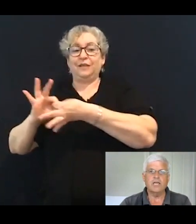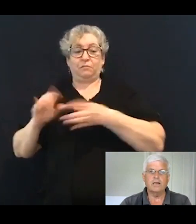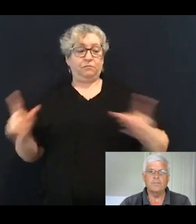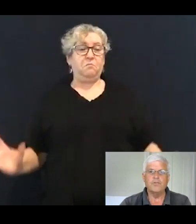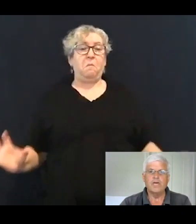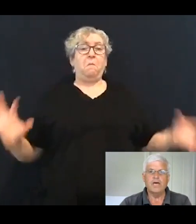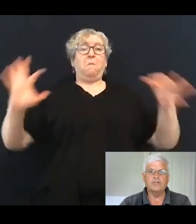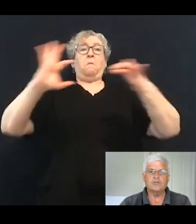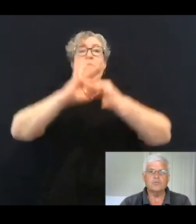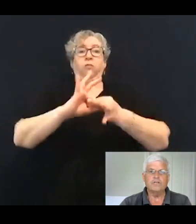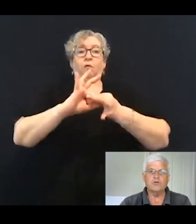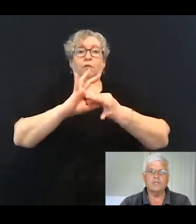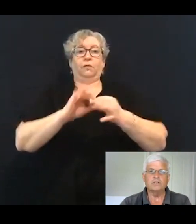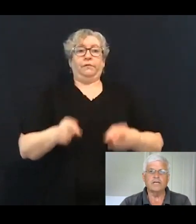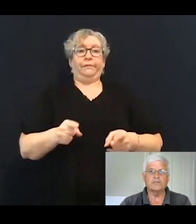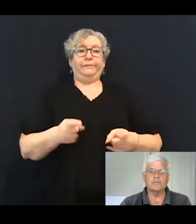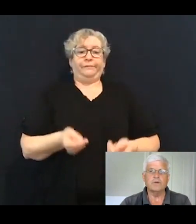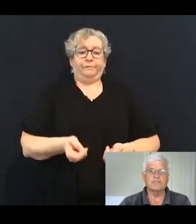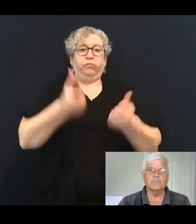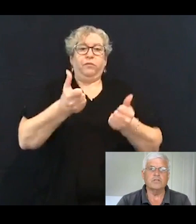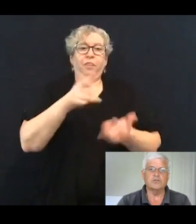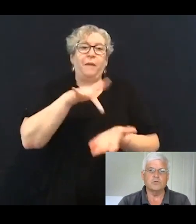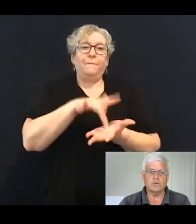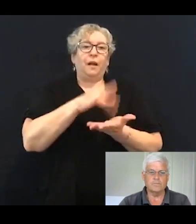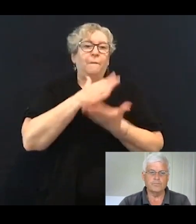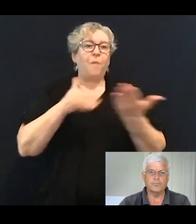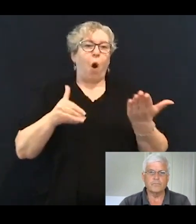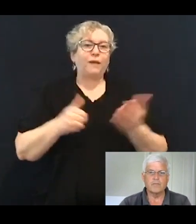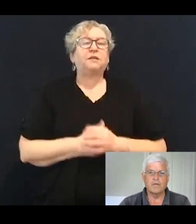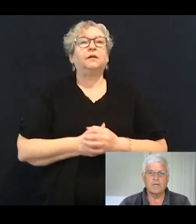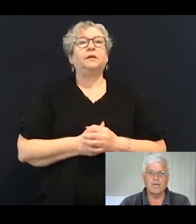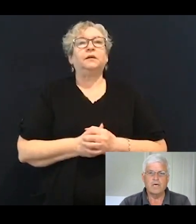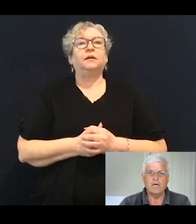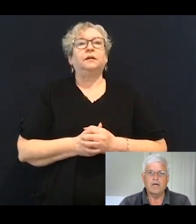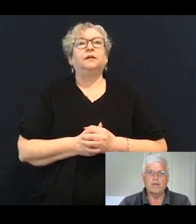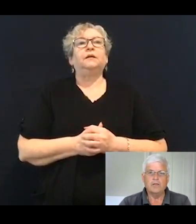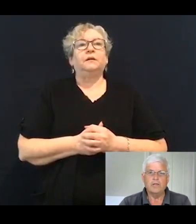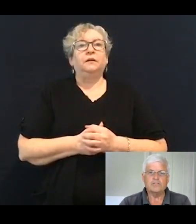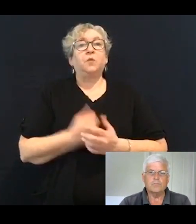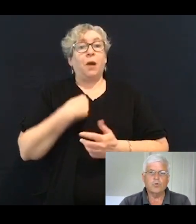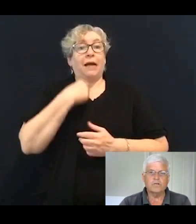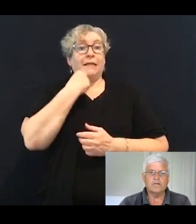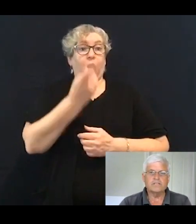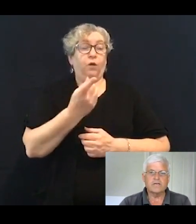rejoin the links to make something shorter. It's important, as I said, that we